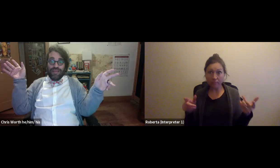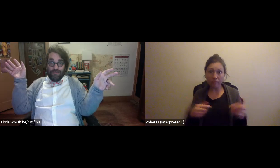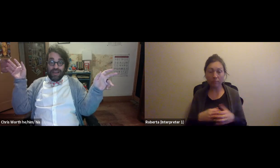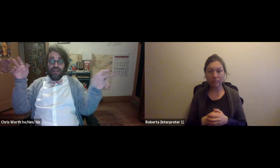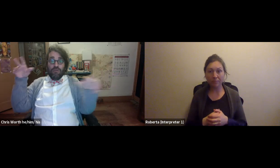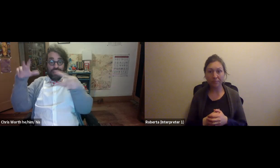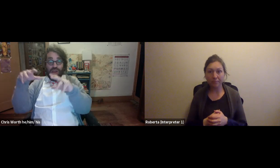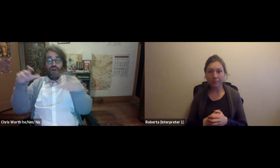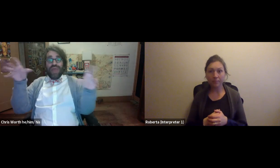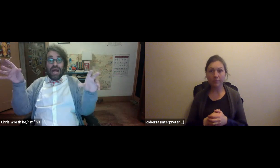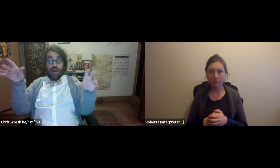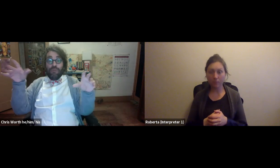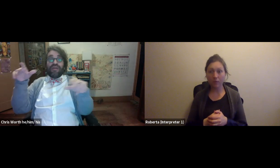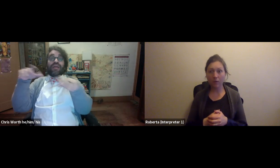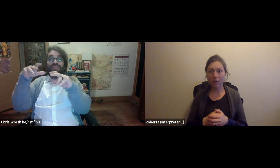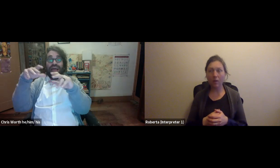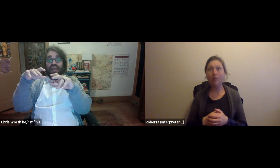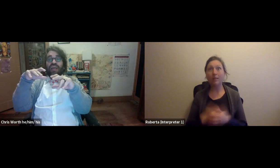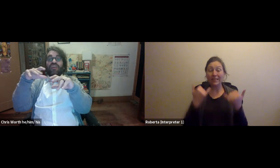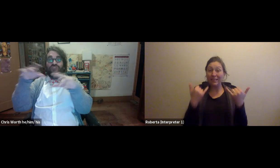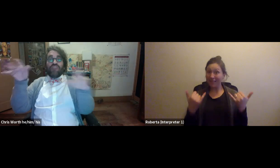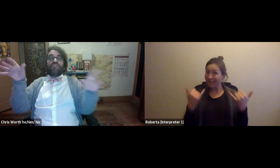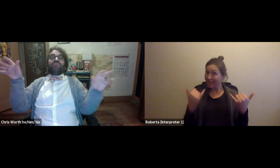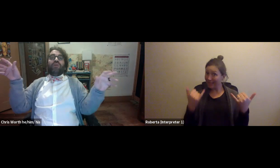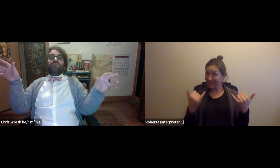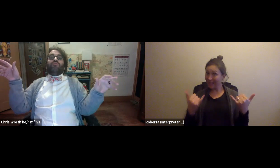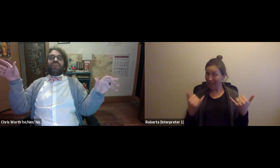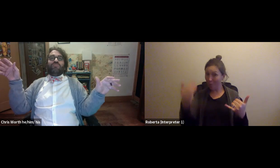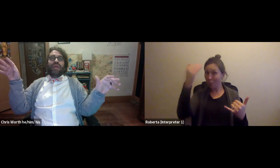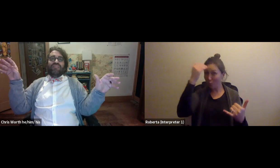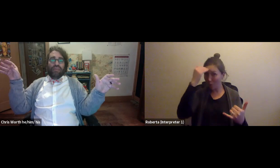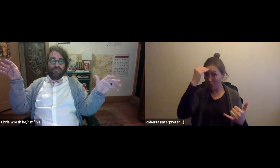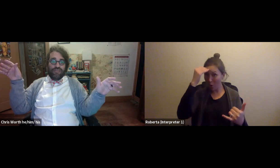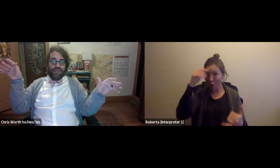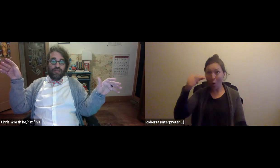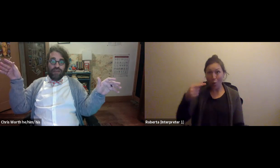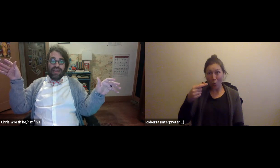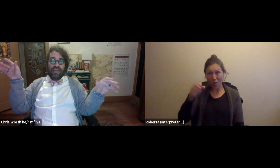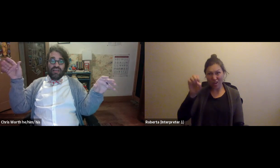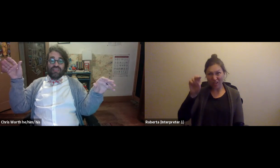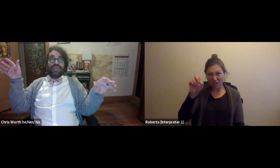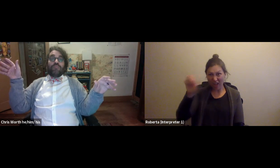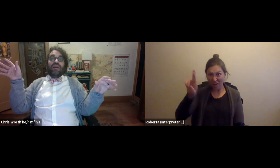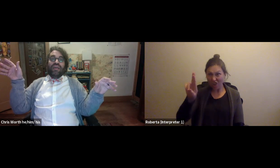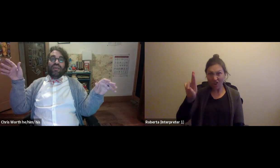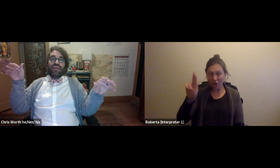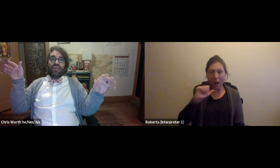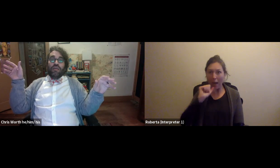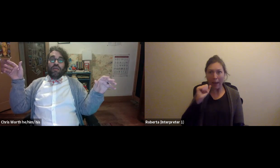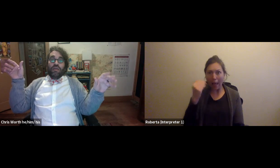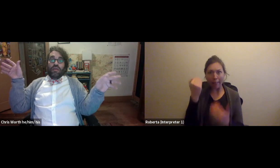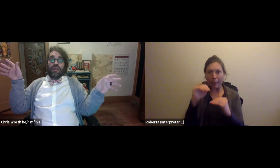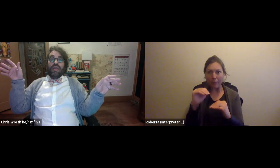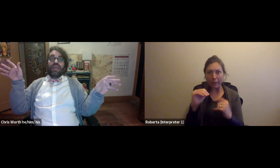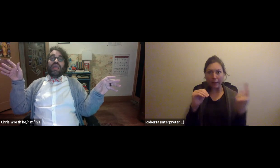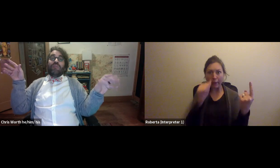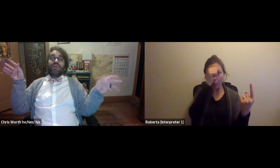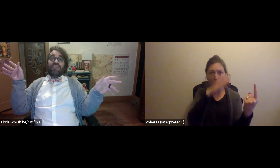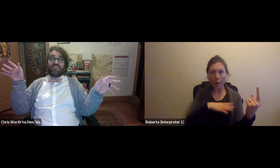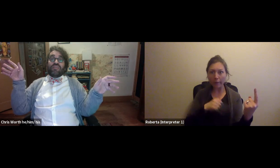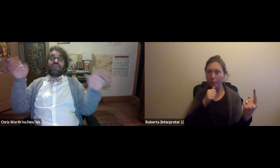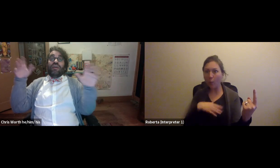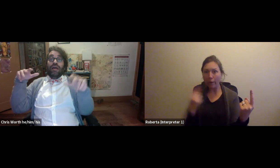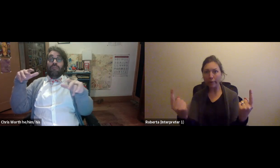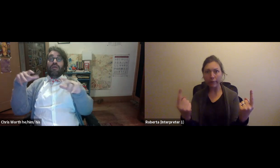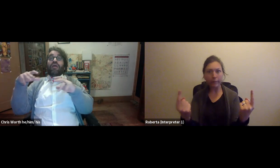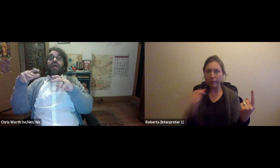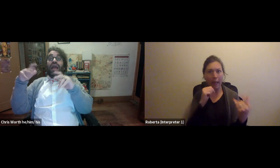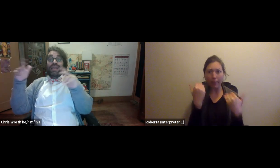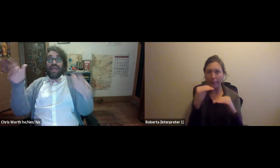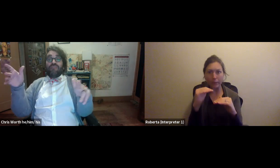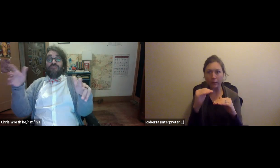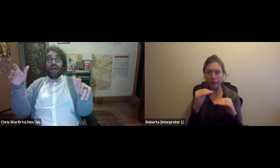right. We know now that gender is much more expansive. See, my, him, his, identifier